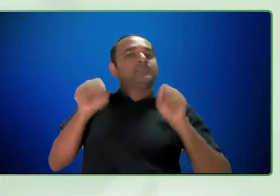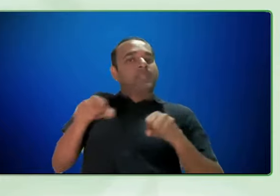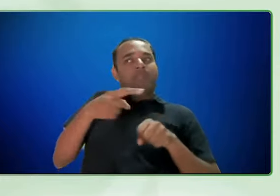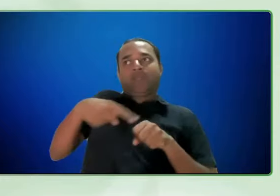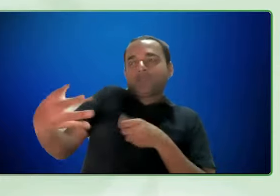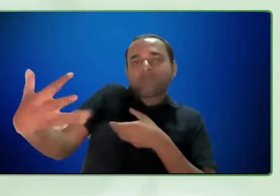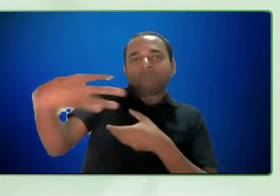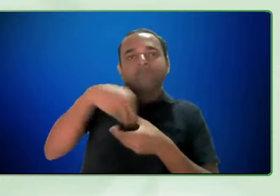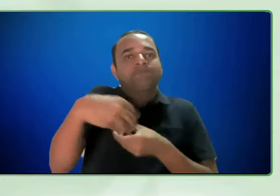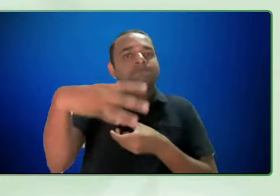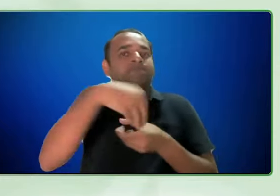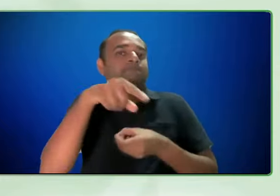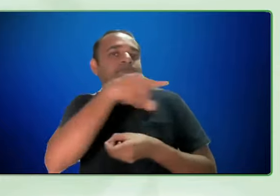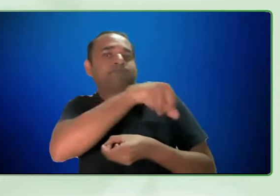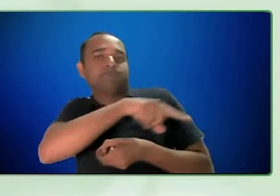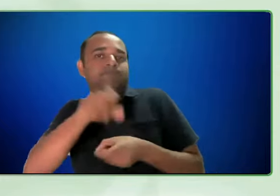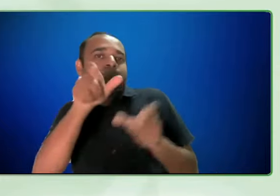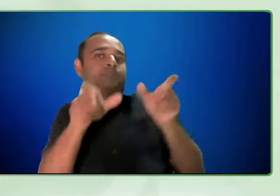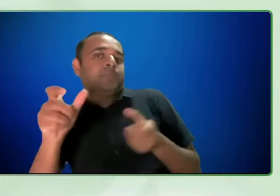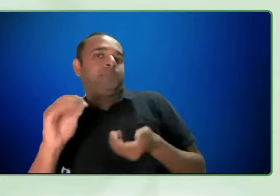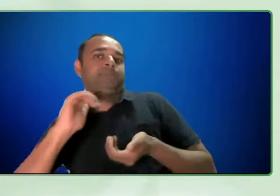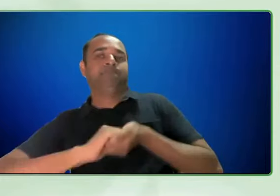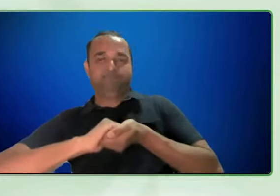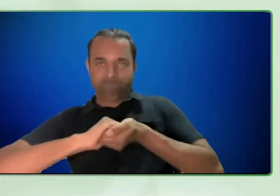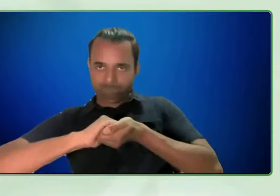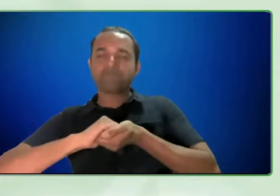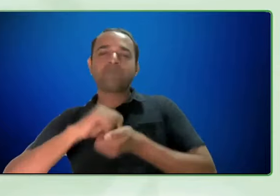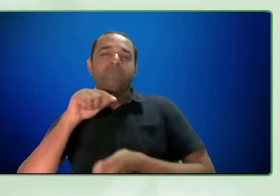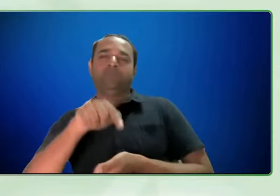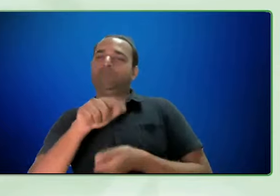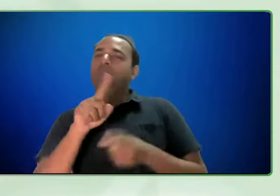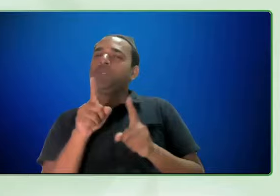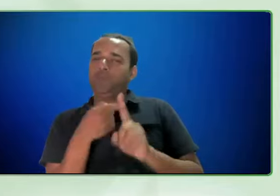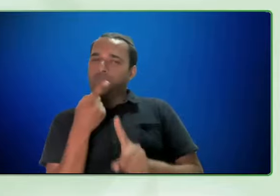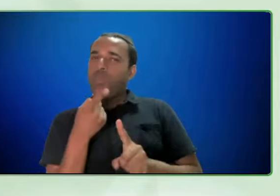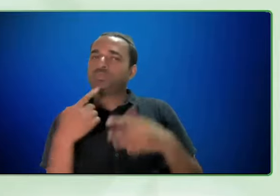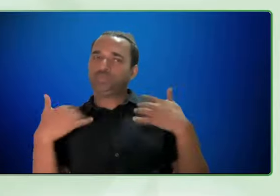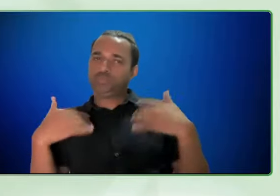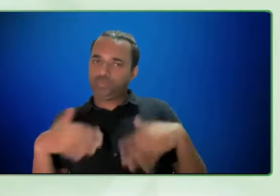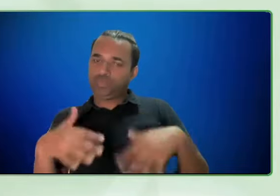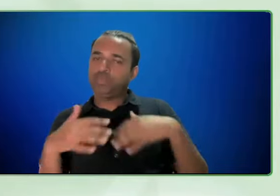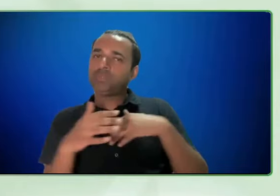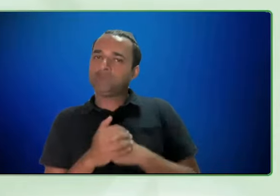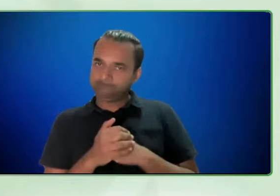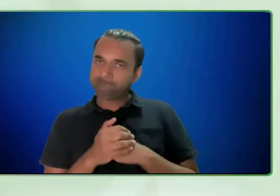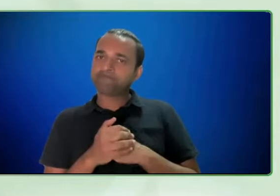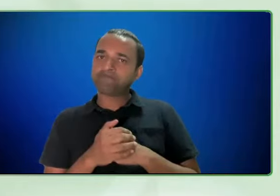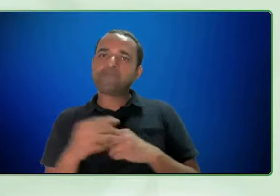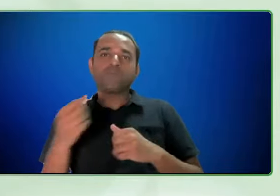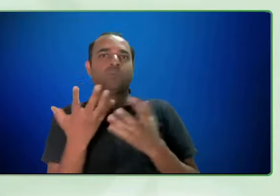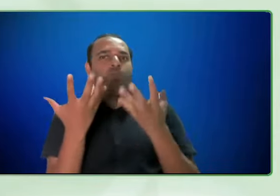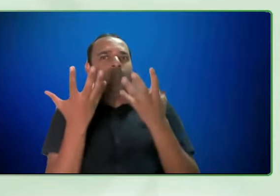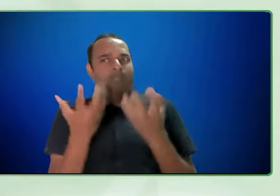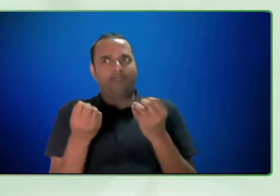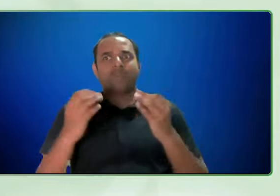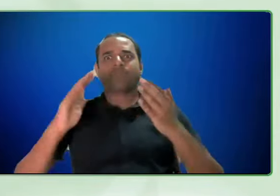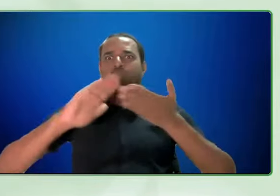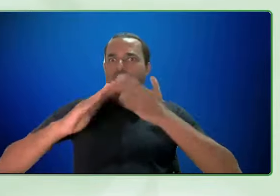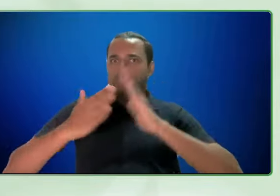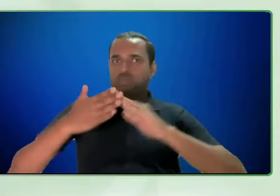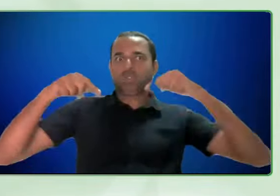but building this with innovation and project is all about innovation and it is not about global,